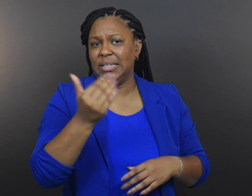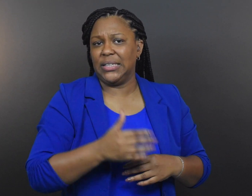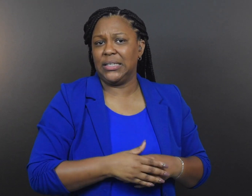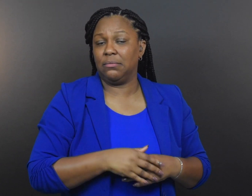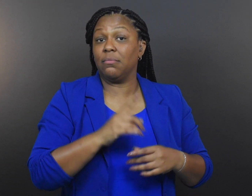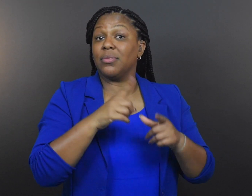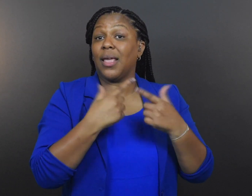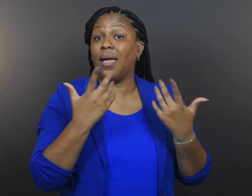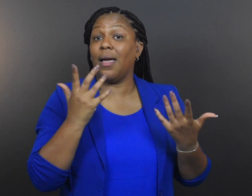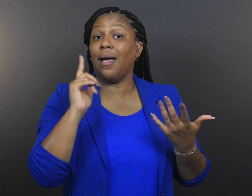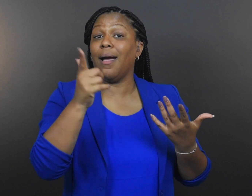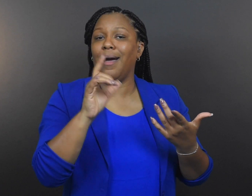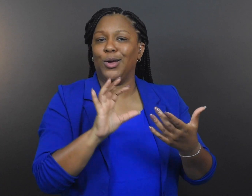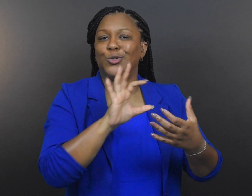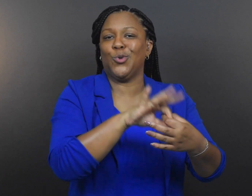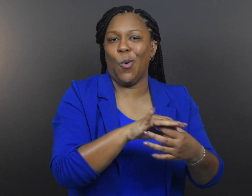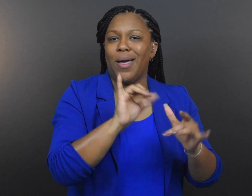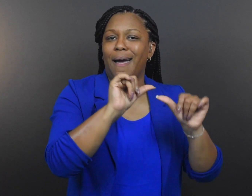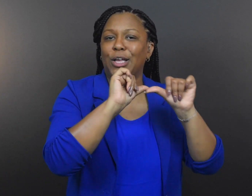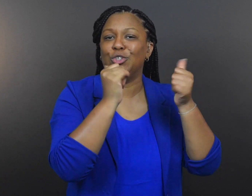then joined the agency full-time the following year.